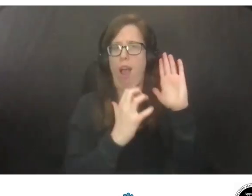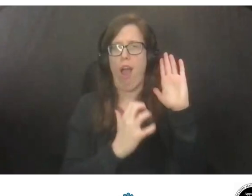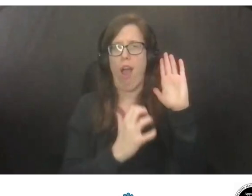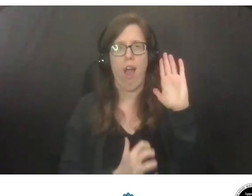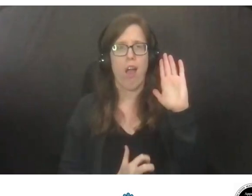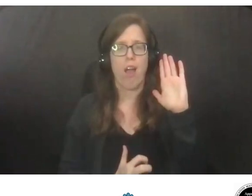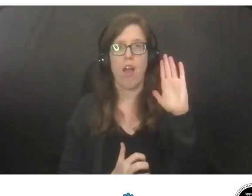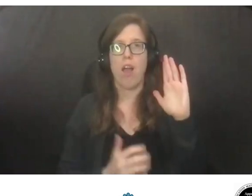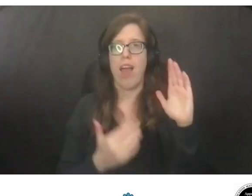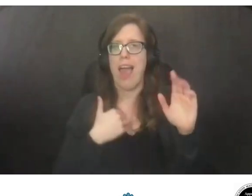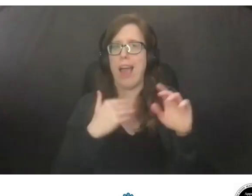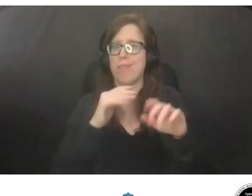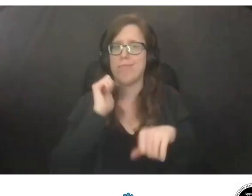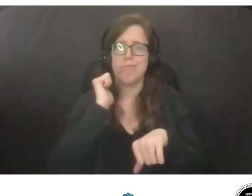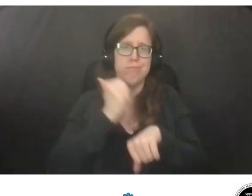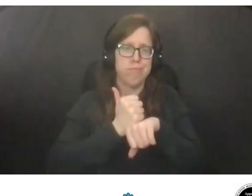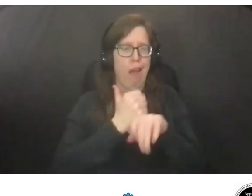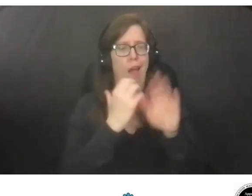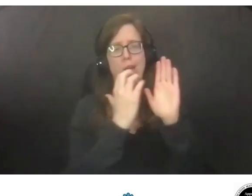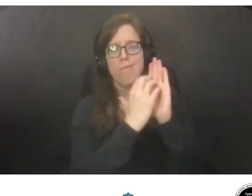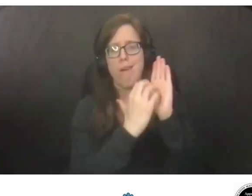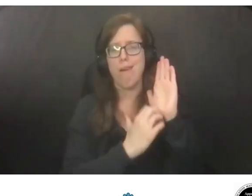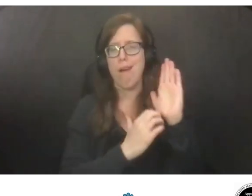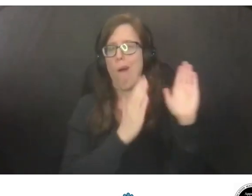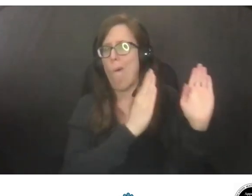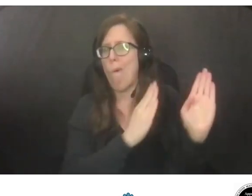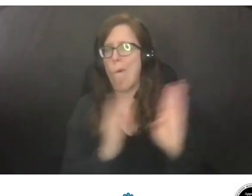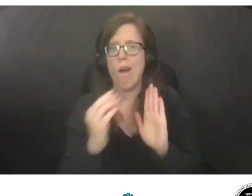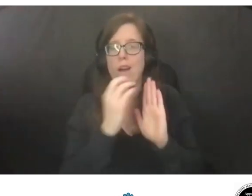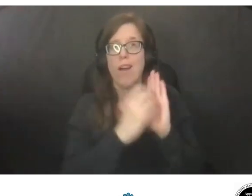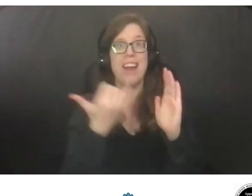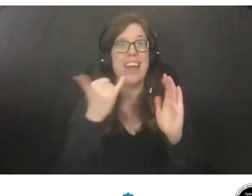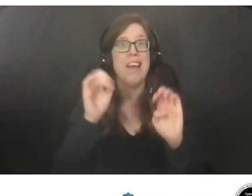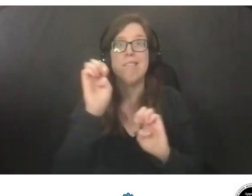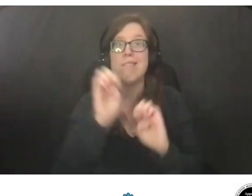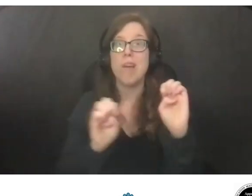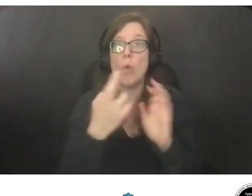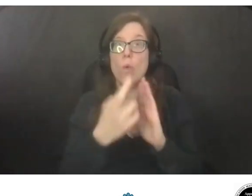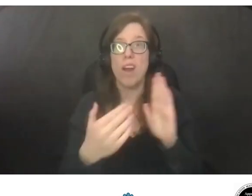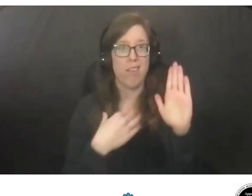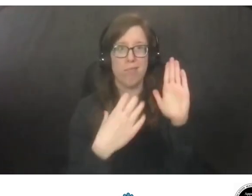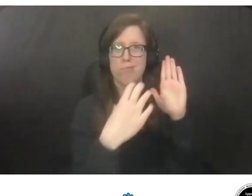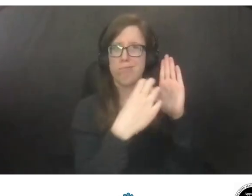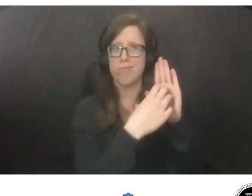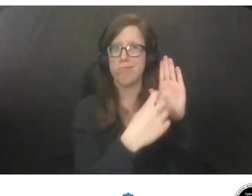all organized. And if you're looking for, "I need evaluation resources", there's a whole section.